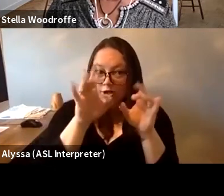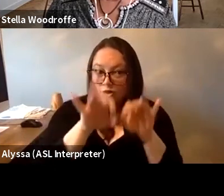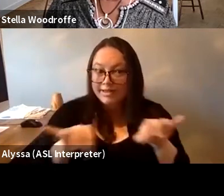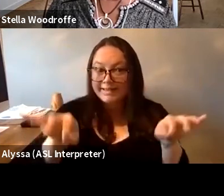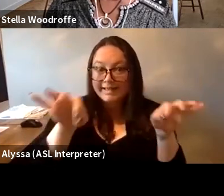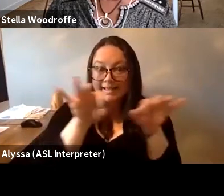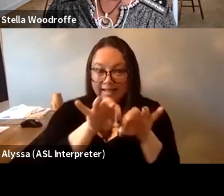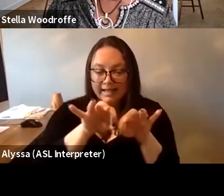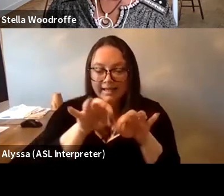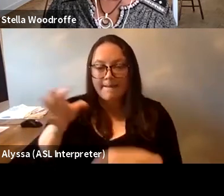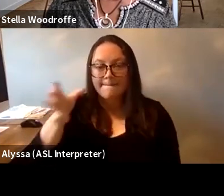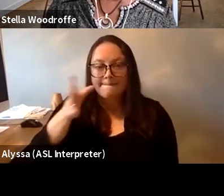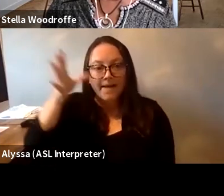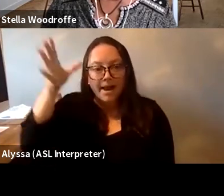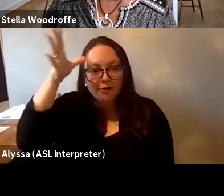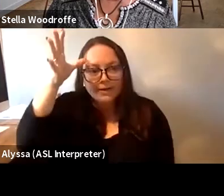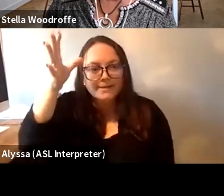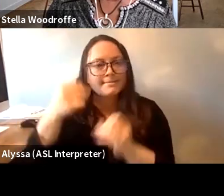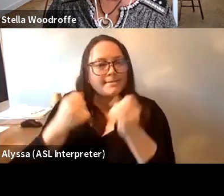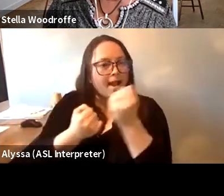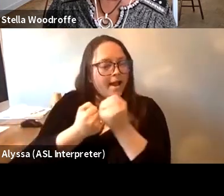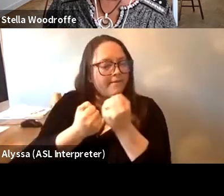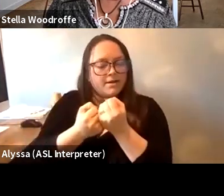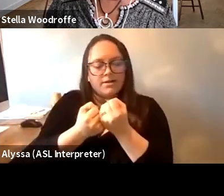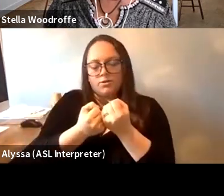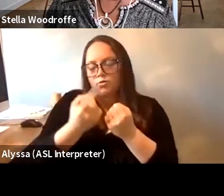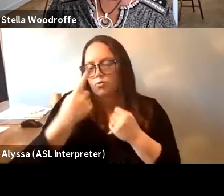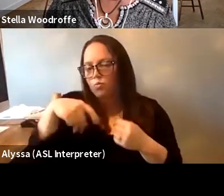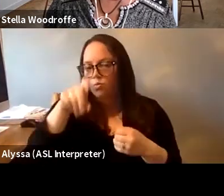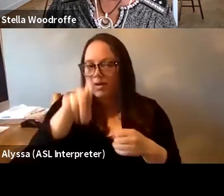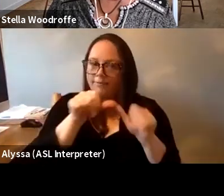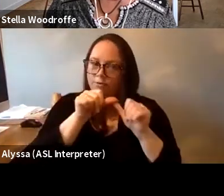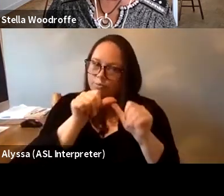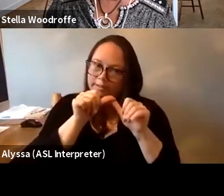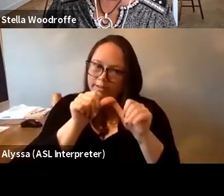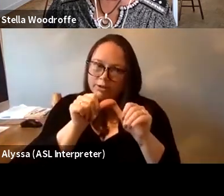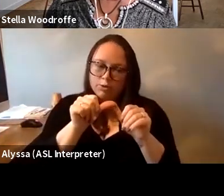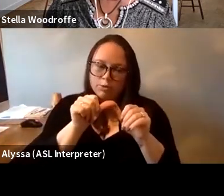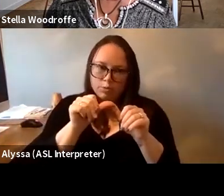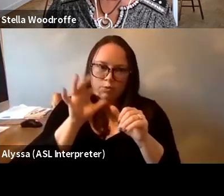to continue to educate as well, I think that um Stella or Paul